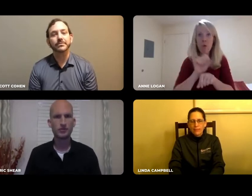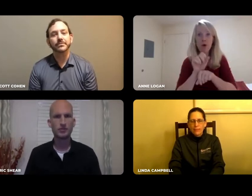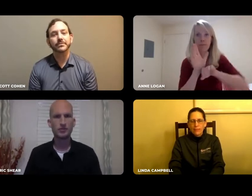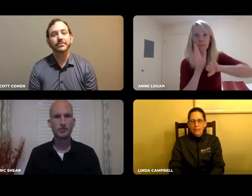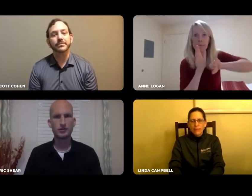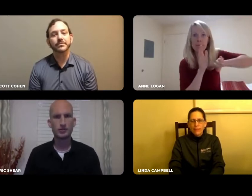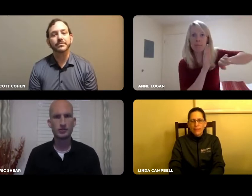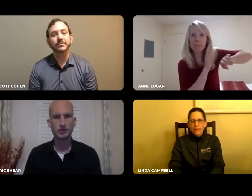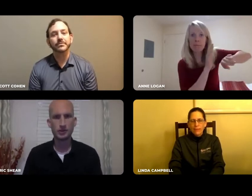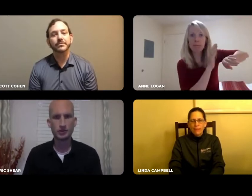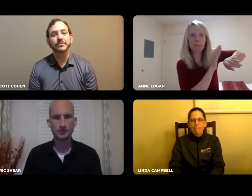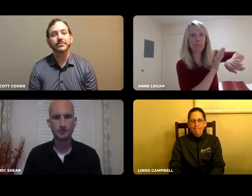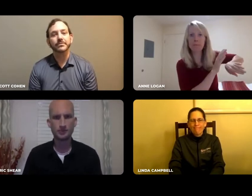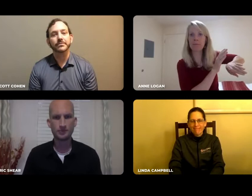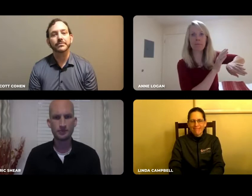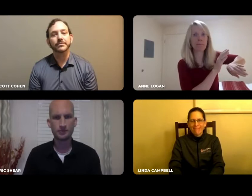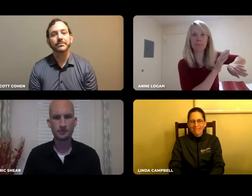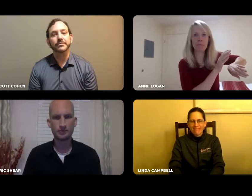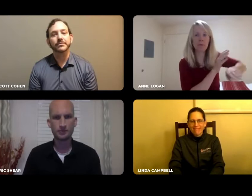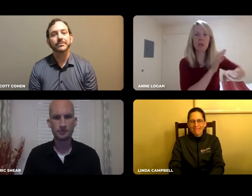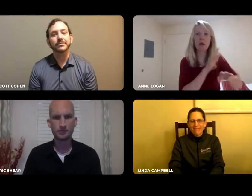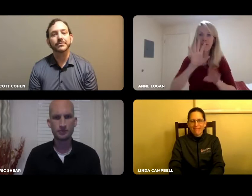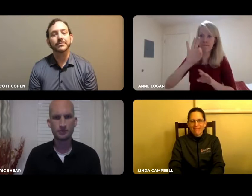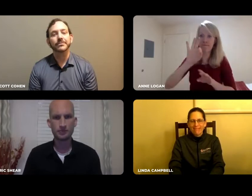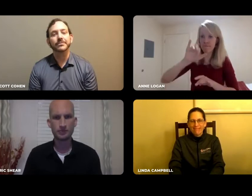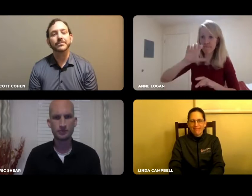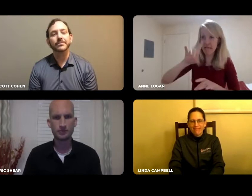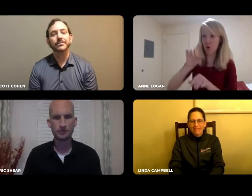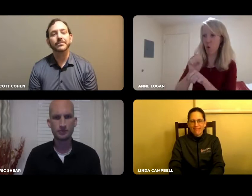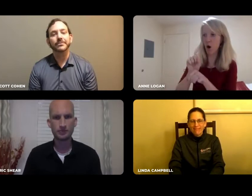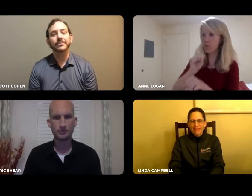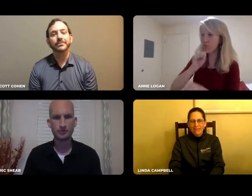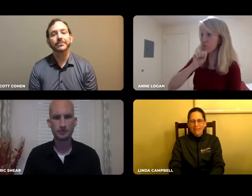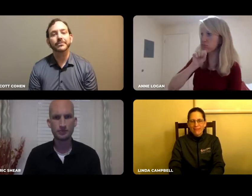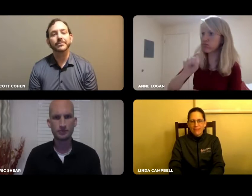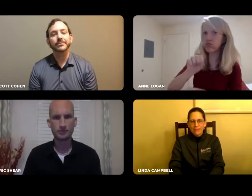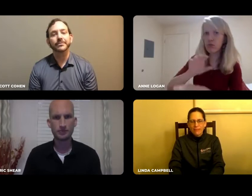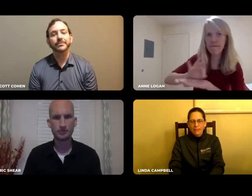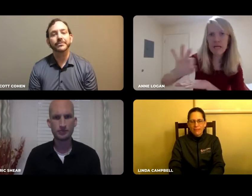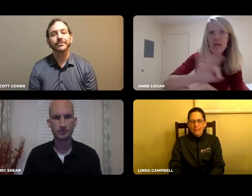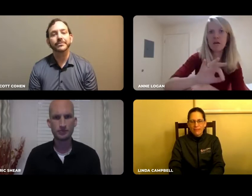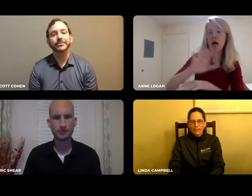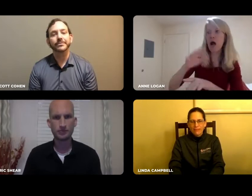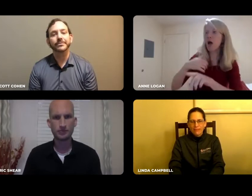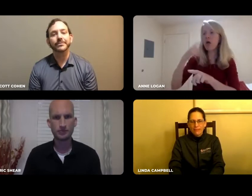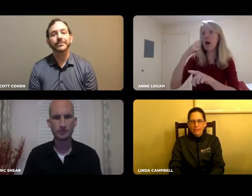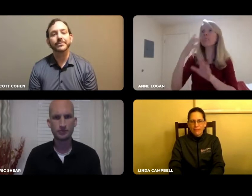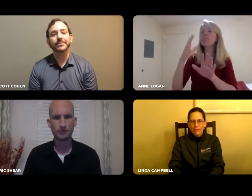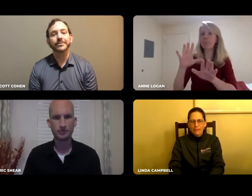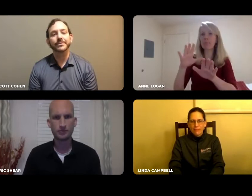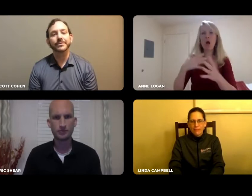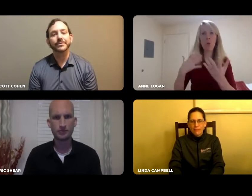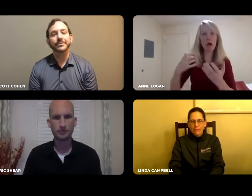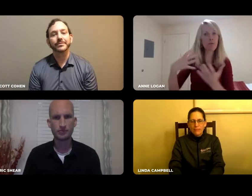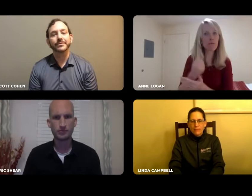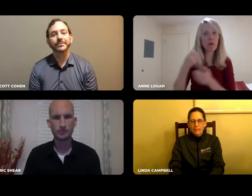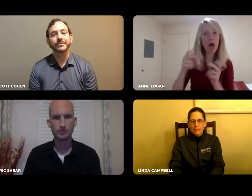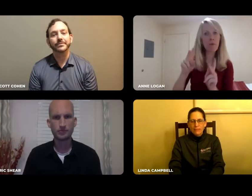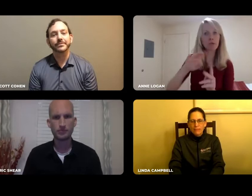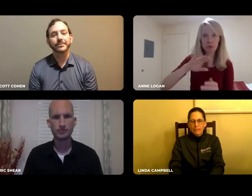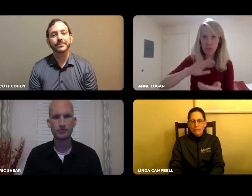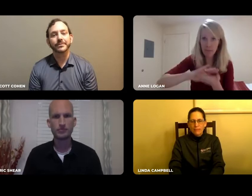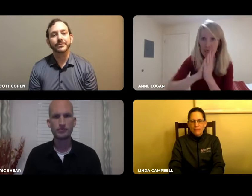I knew I didn't want to work in the lab but do field work.